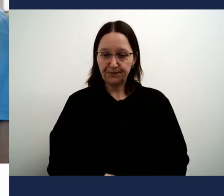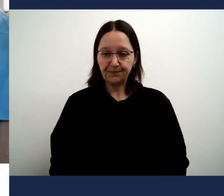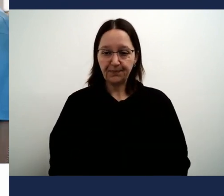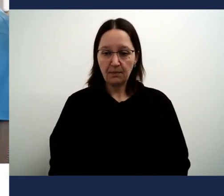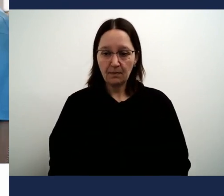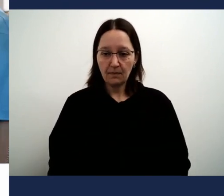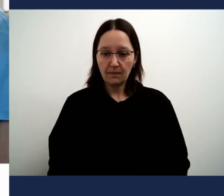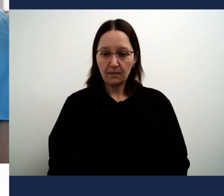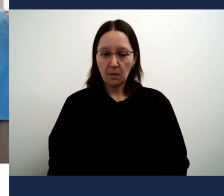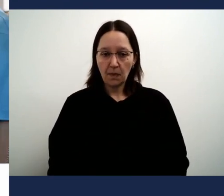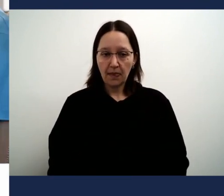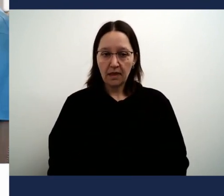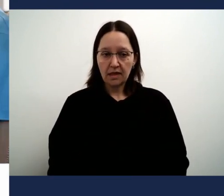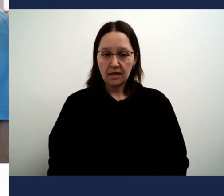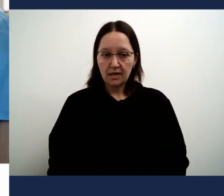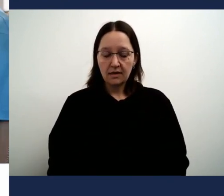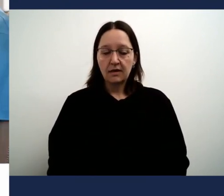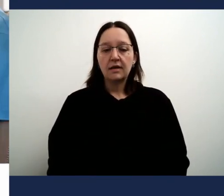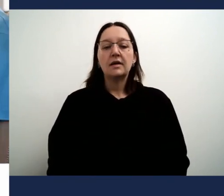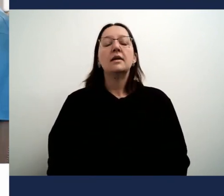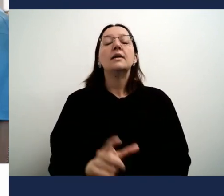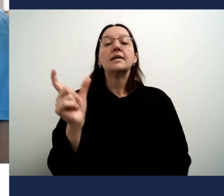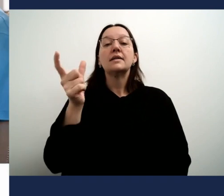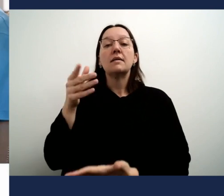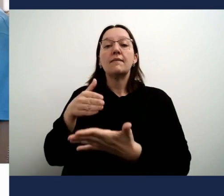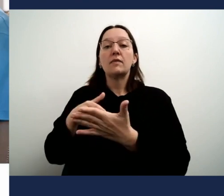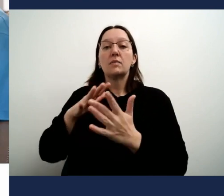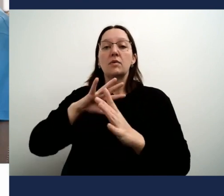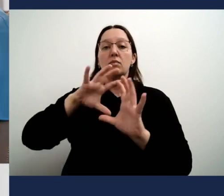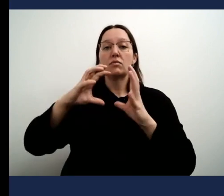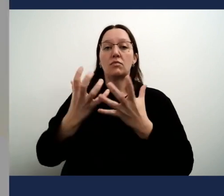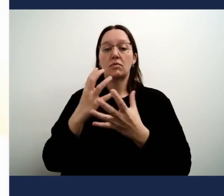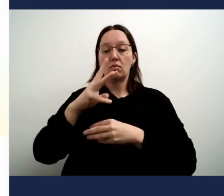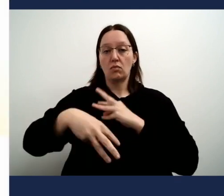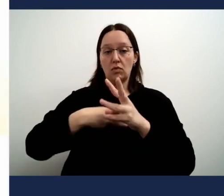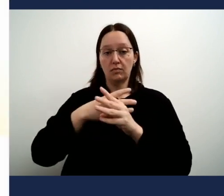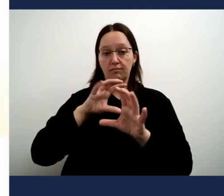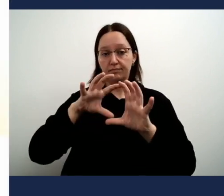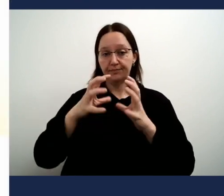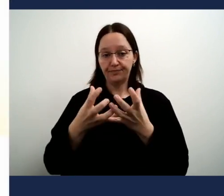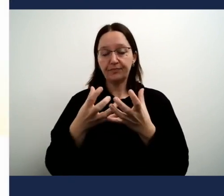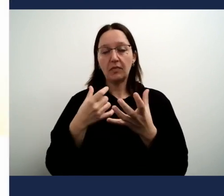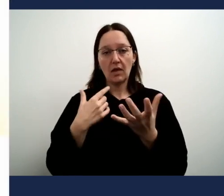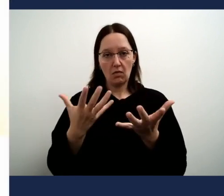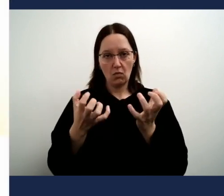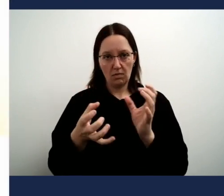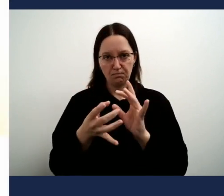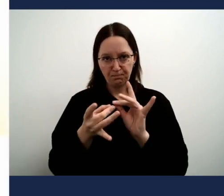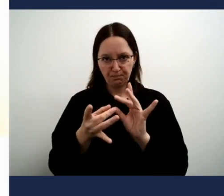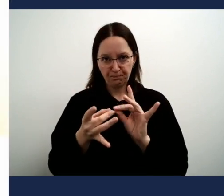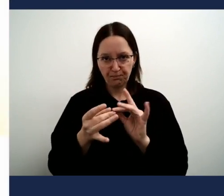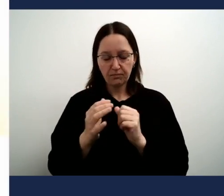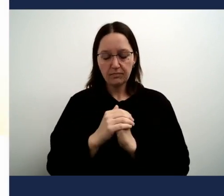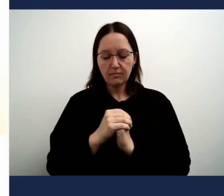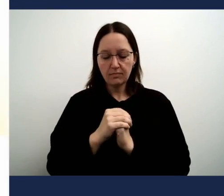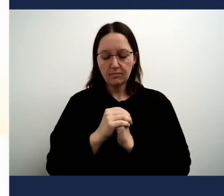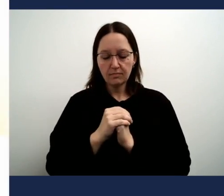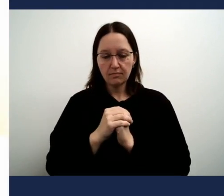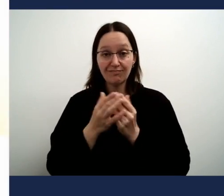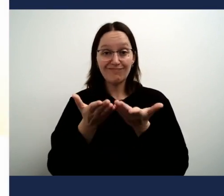and March this year, Arab-American civil rights organizations reported a 500% increase in hate that have